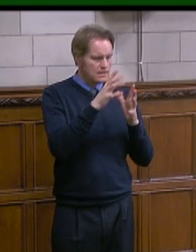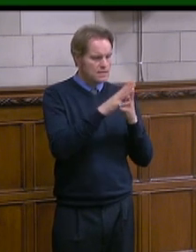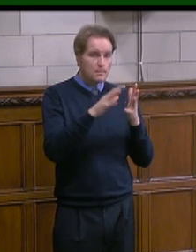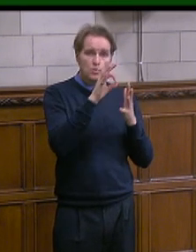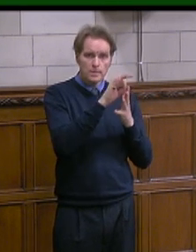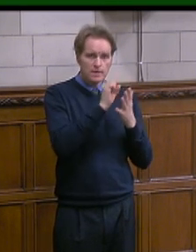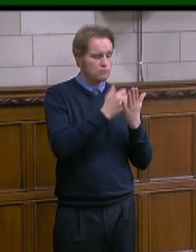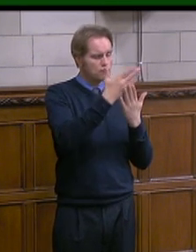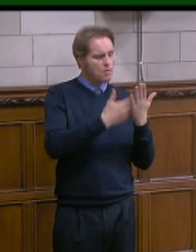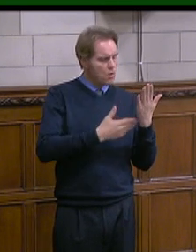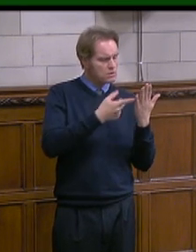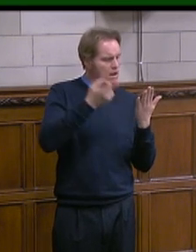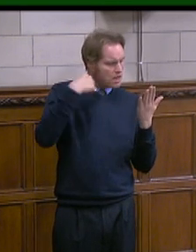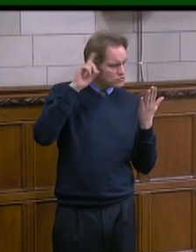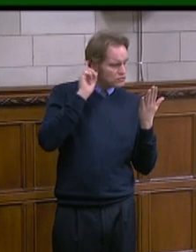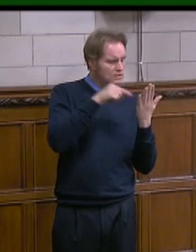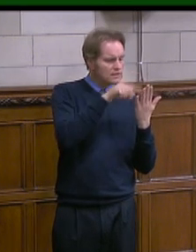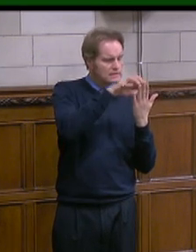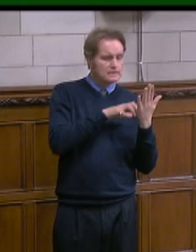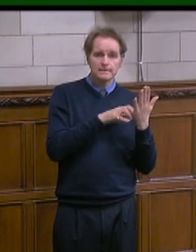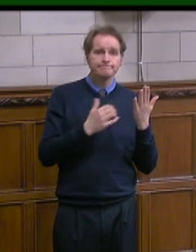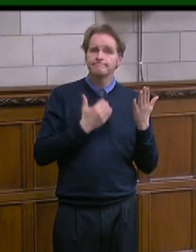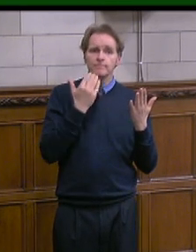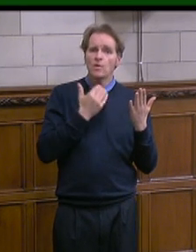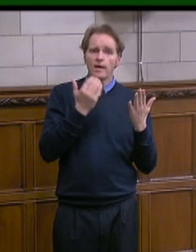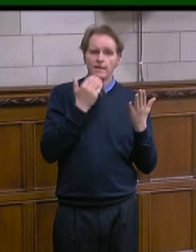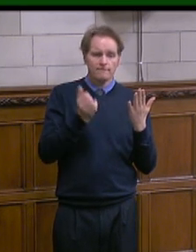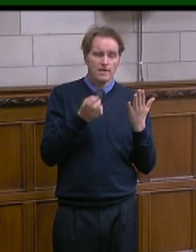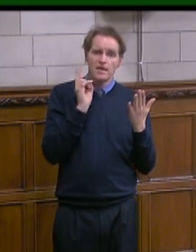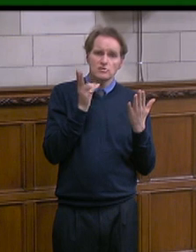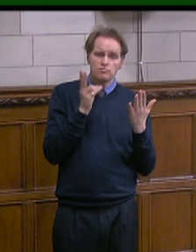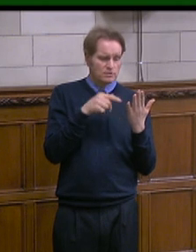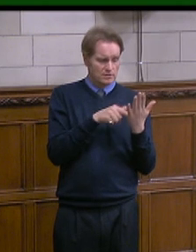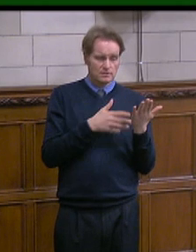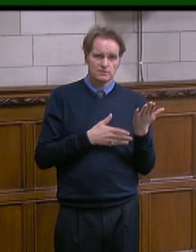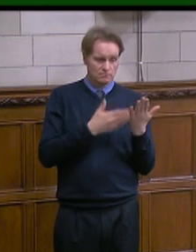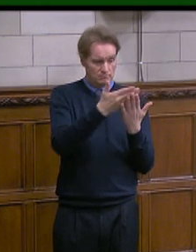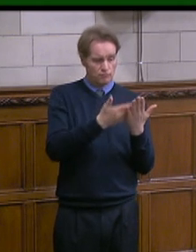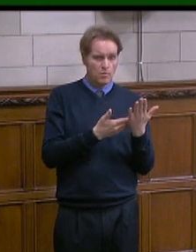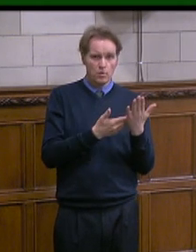year highlighting the shortage of language interpreters, which results in higher costs